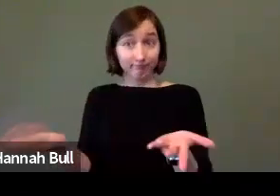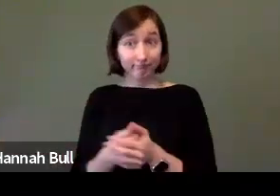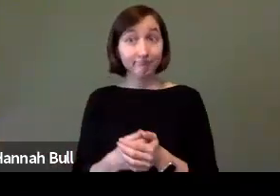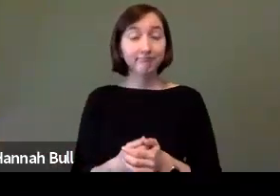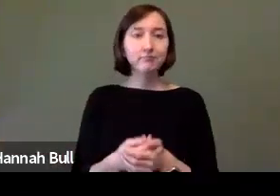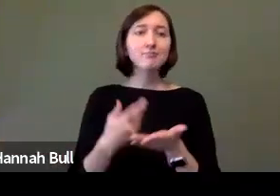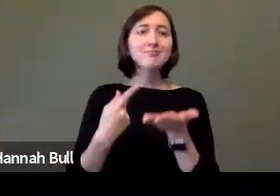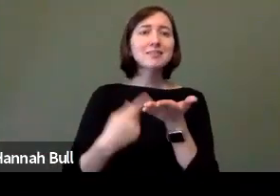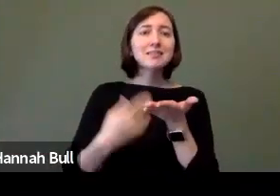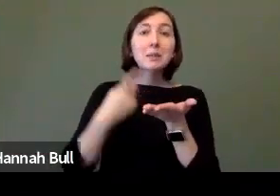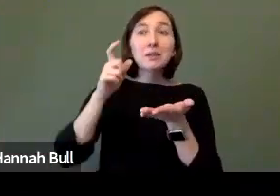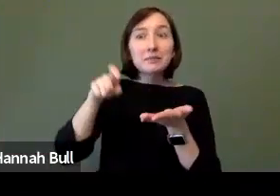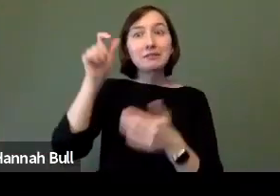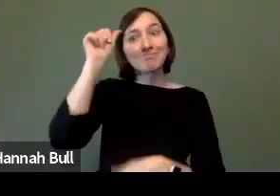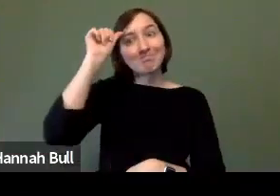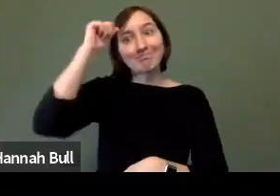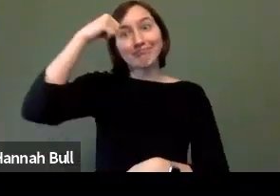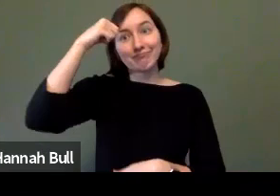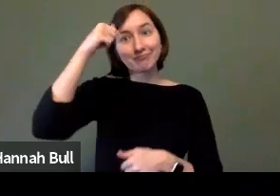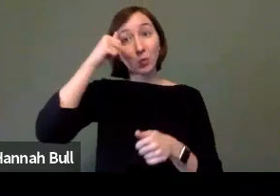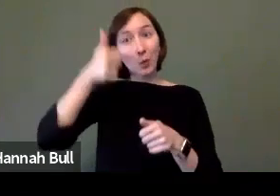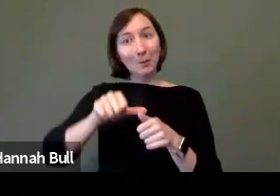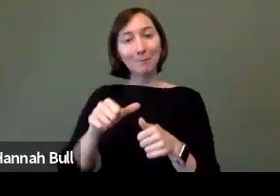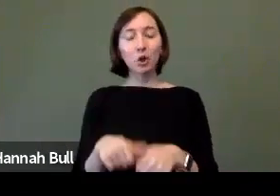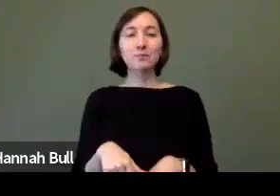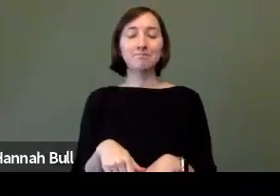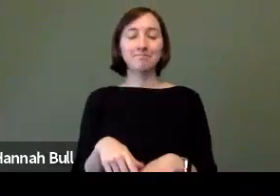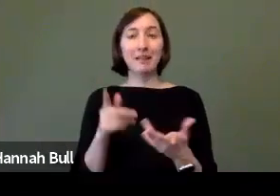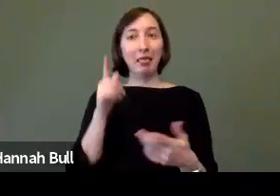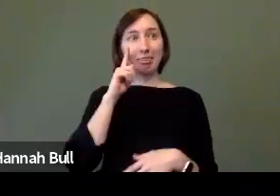little reminding of. Looking over and seeing "take a break from the news."